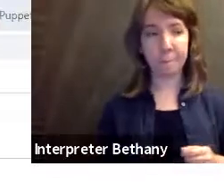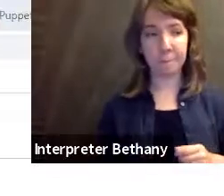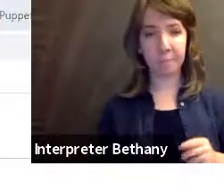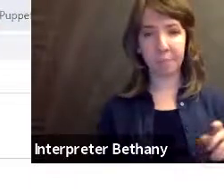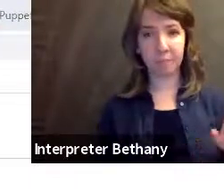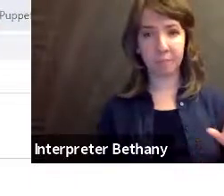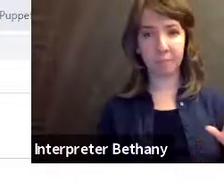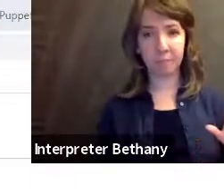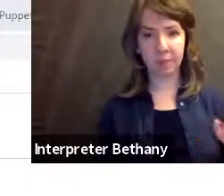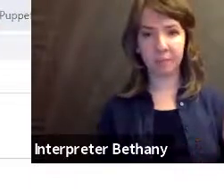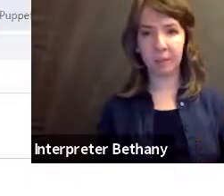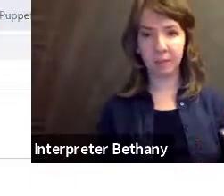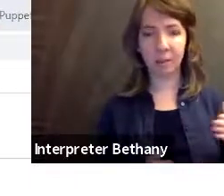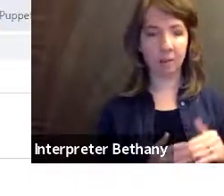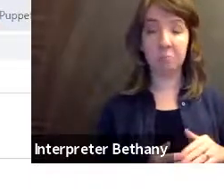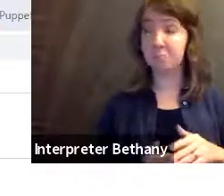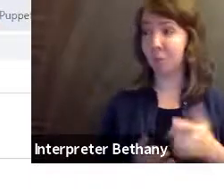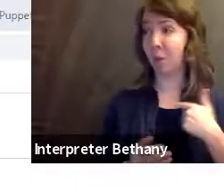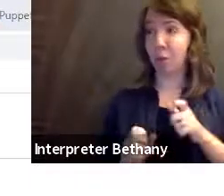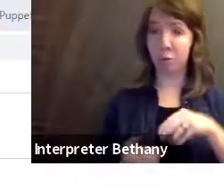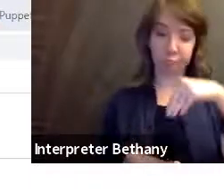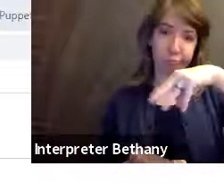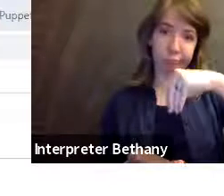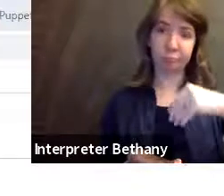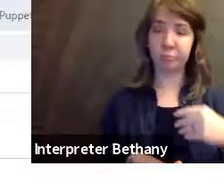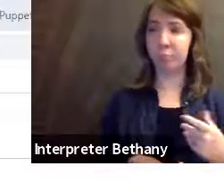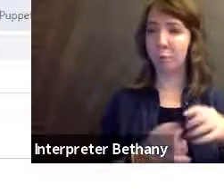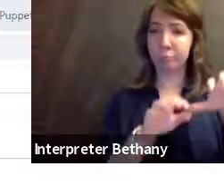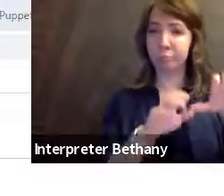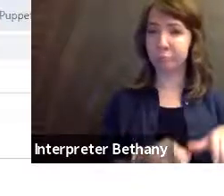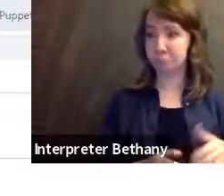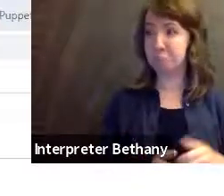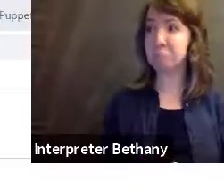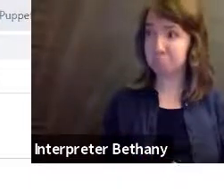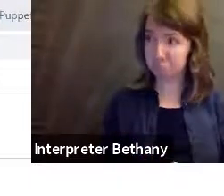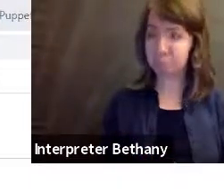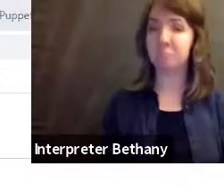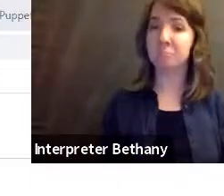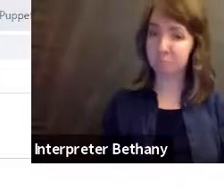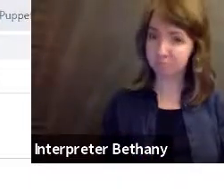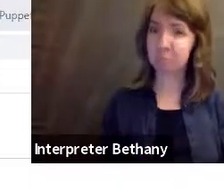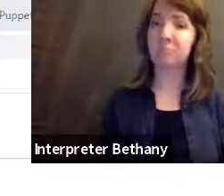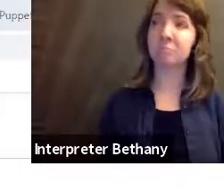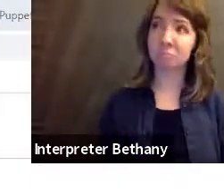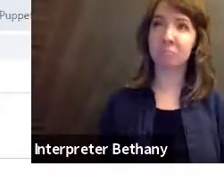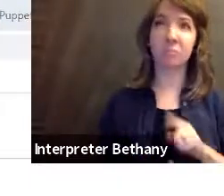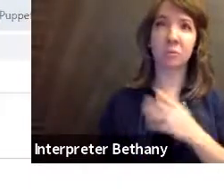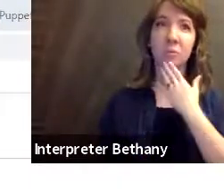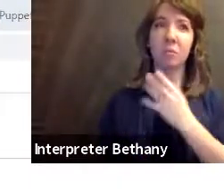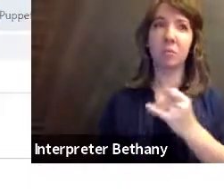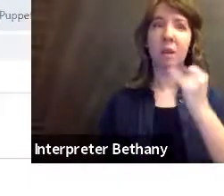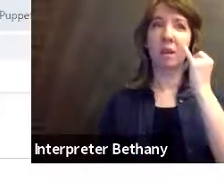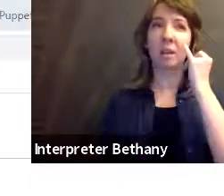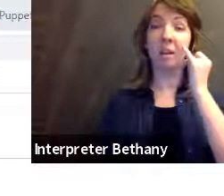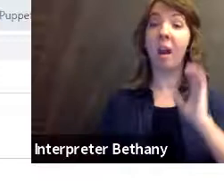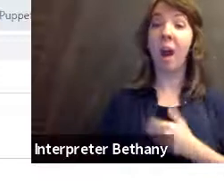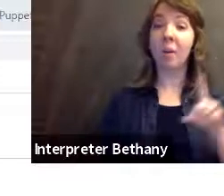Linda Kobashigawa: Yeah, and we have someone digitize it to like move that would be a really good idea. And actually, our dean just sent us